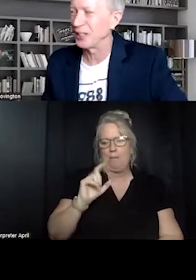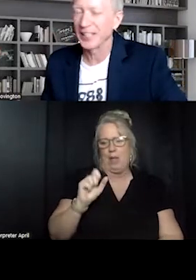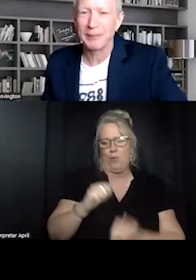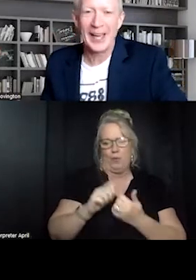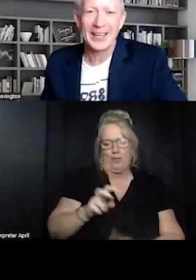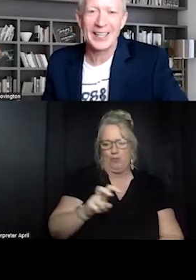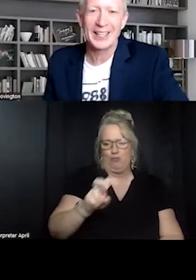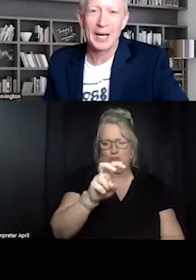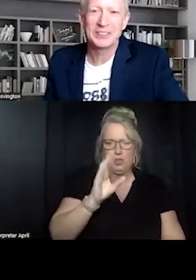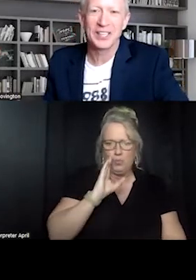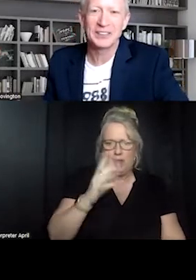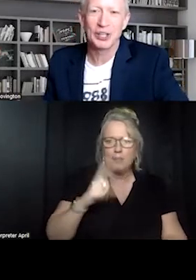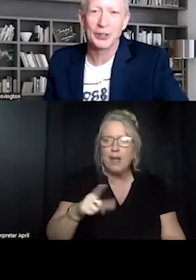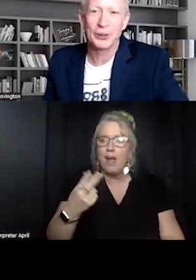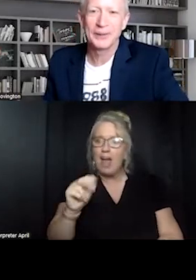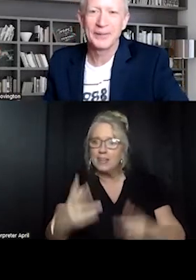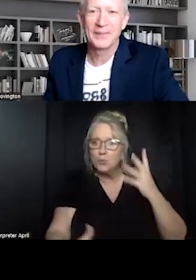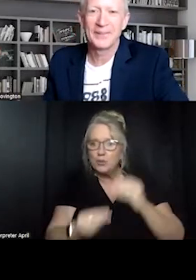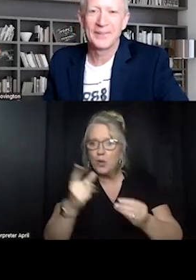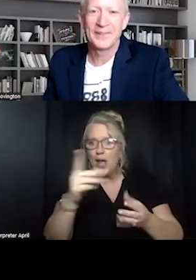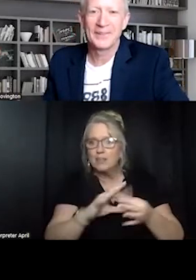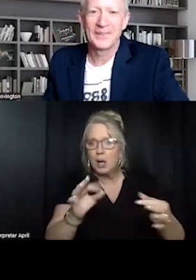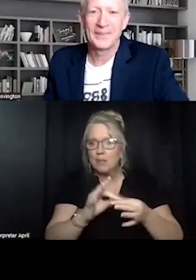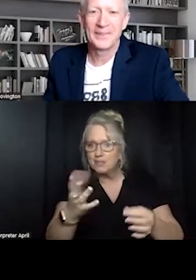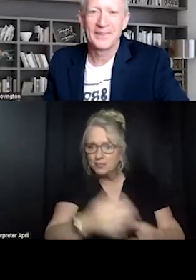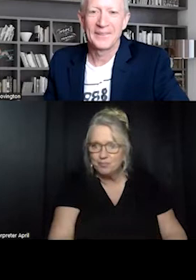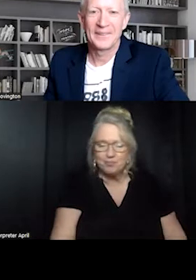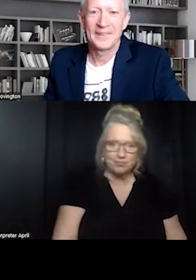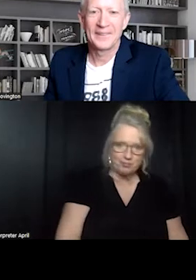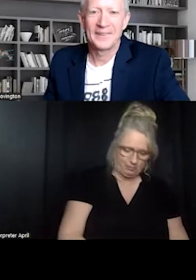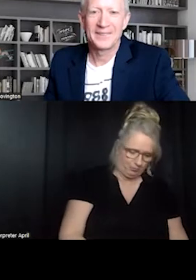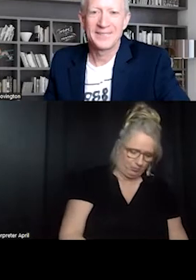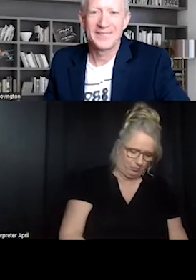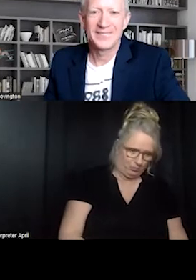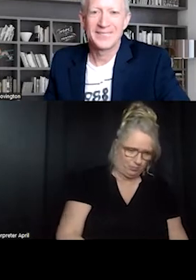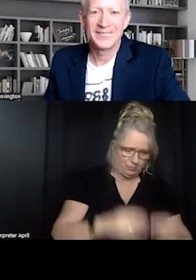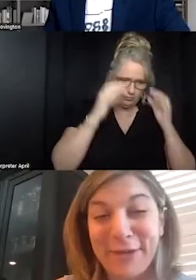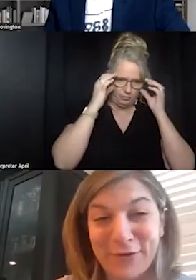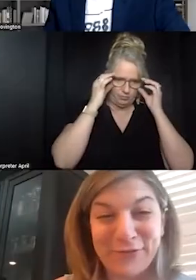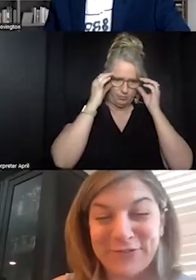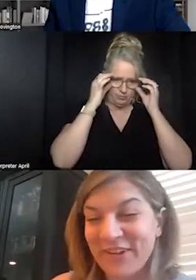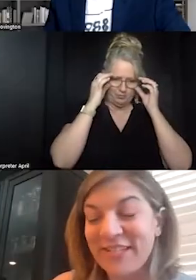COME. HAND, INTO ANY COMMENTS ON THIS ARTICLE. >> THIS IS REALLY, THANK YOU, FIRST OF ALL,